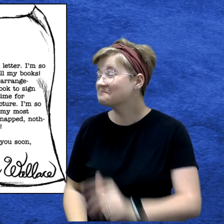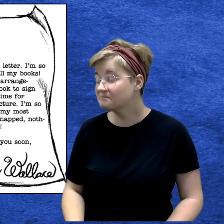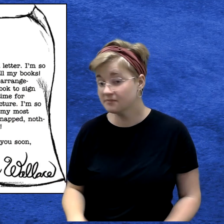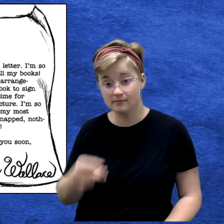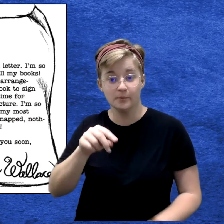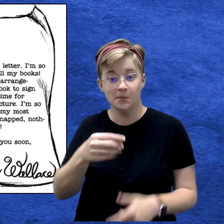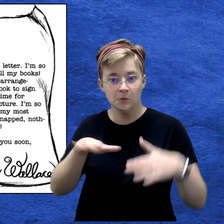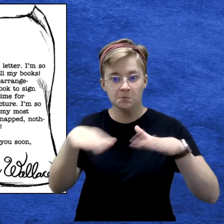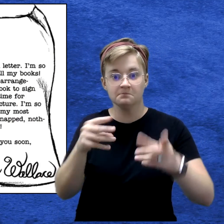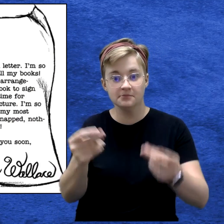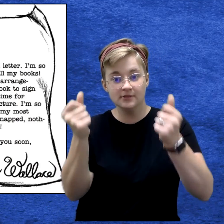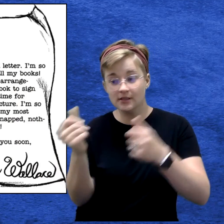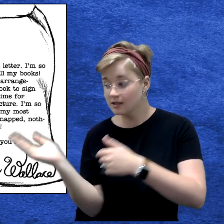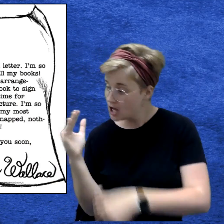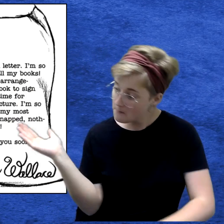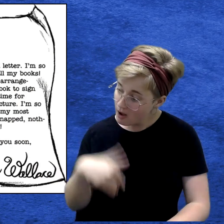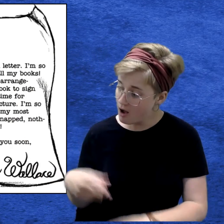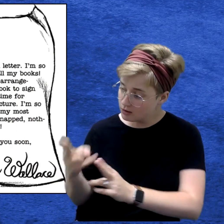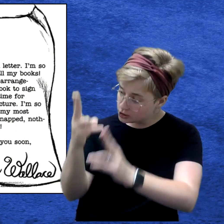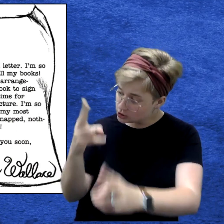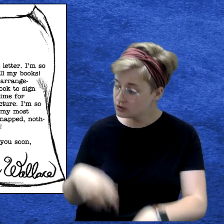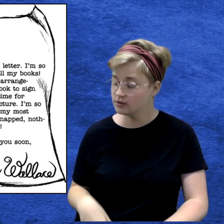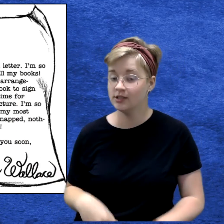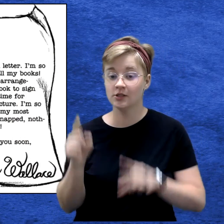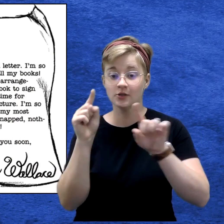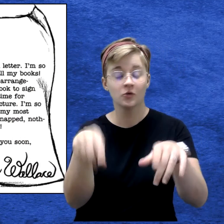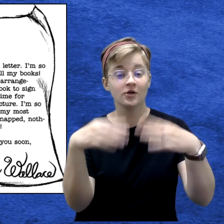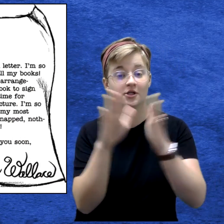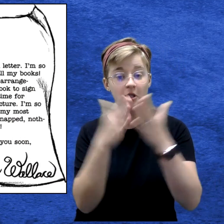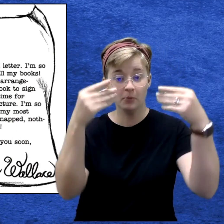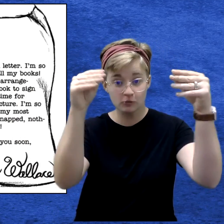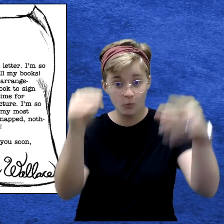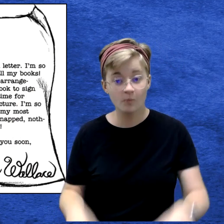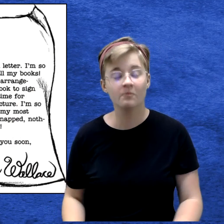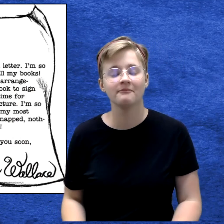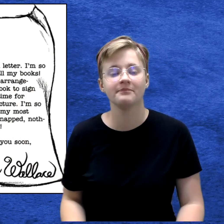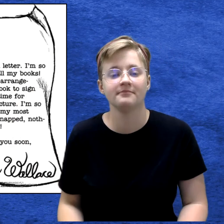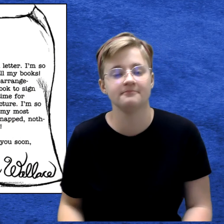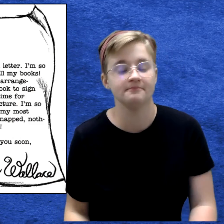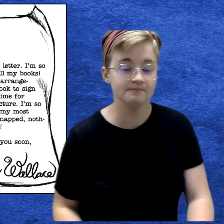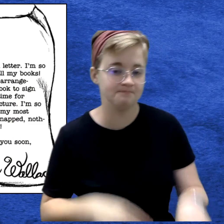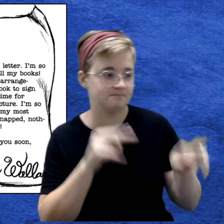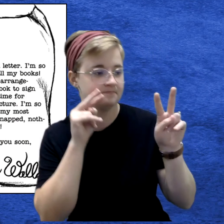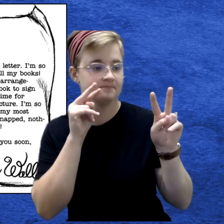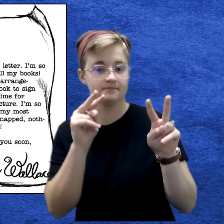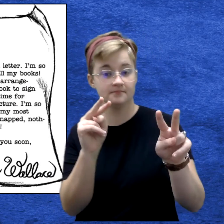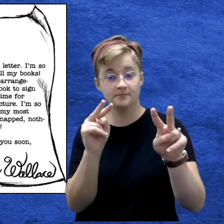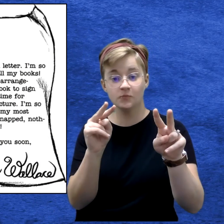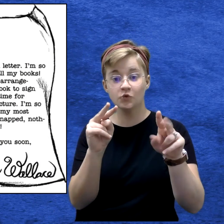Dink urged as he dragged his friends down the street to the Book Nook. They looked through the window, out of breath.